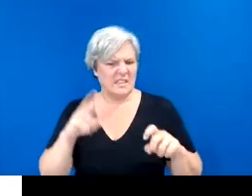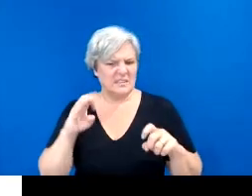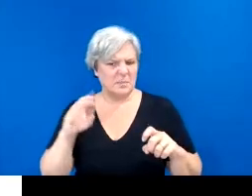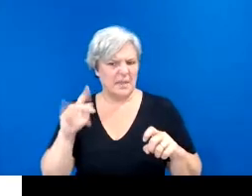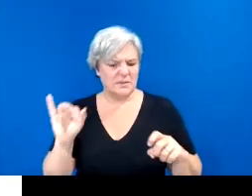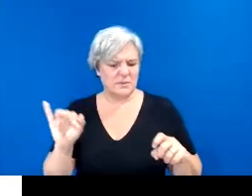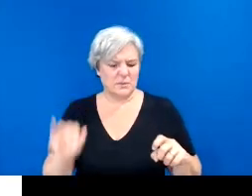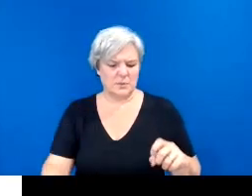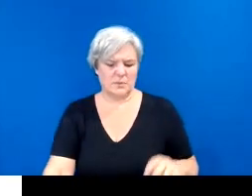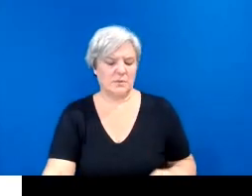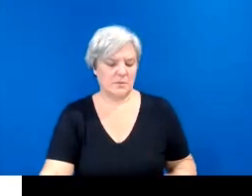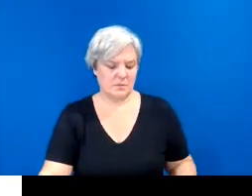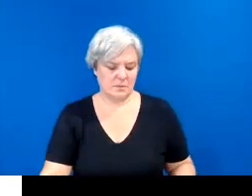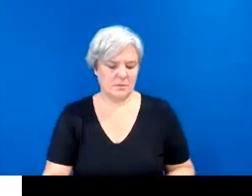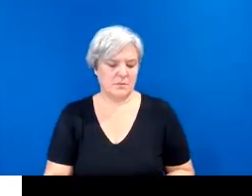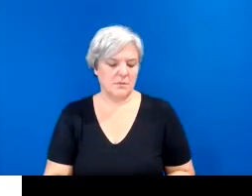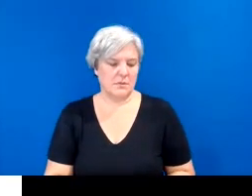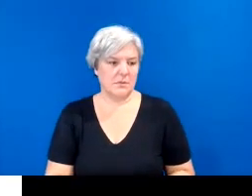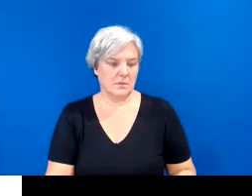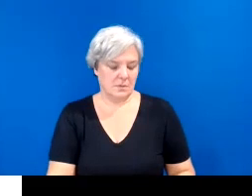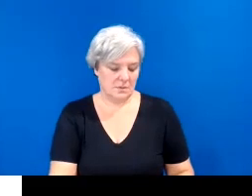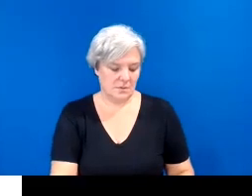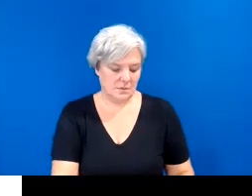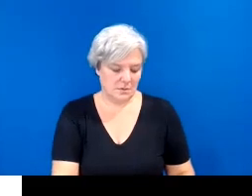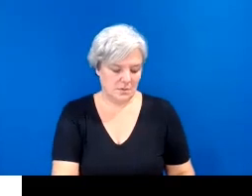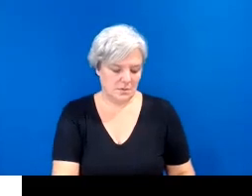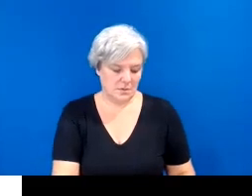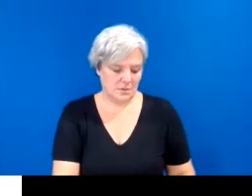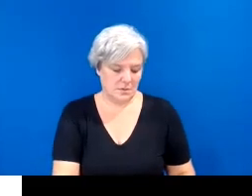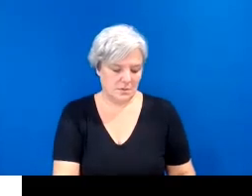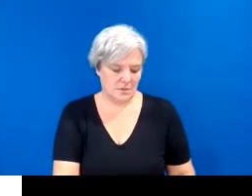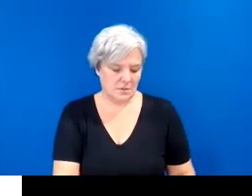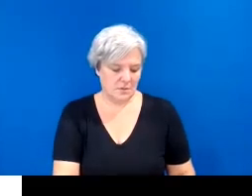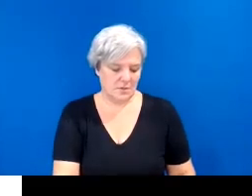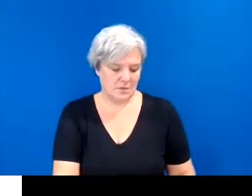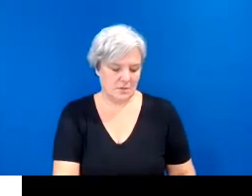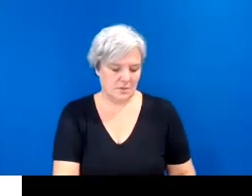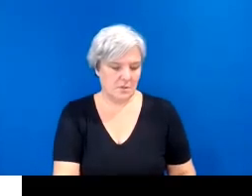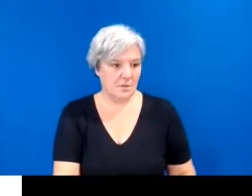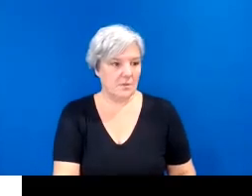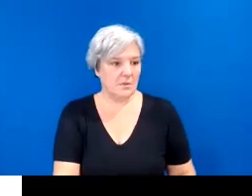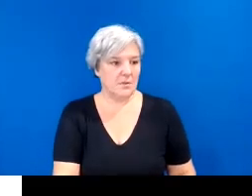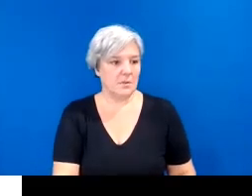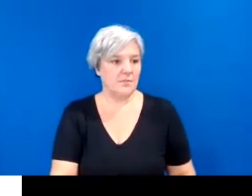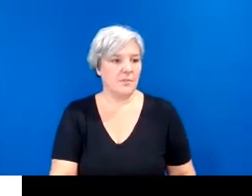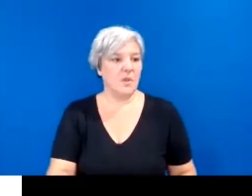So different things like that. Okay, cool4ed is a larger repository.